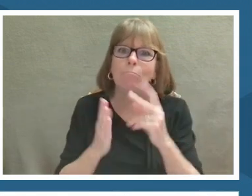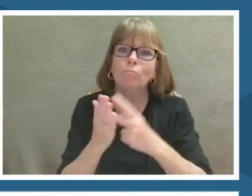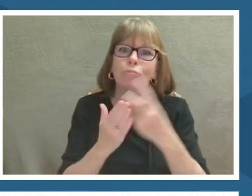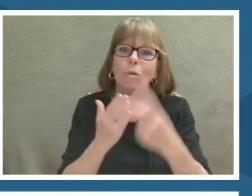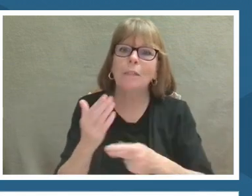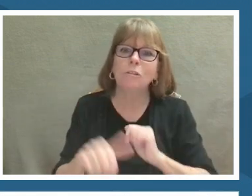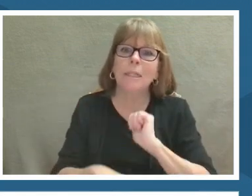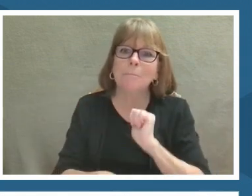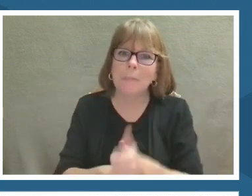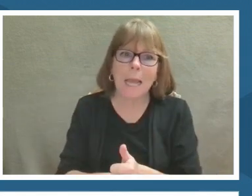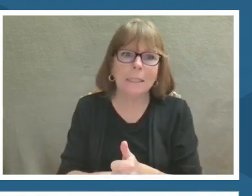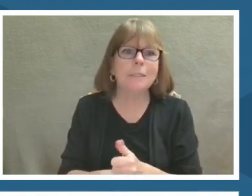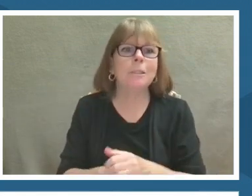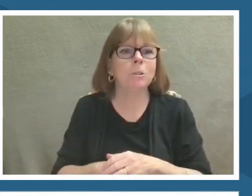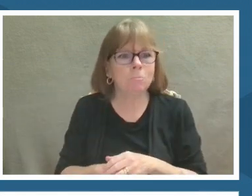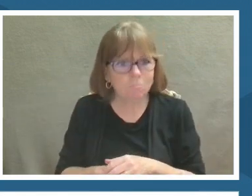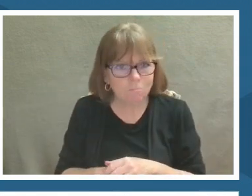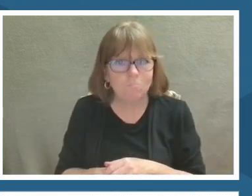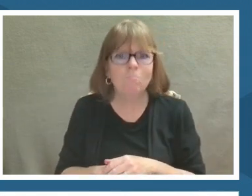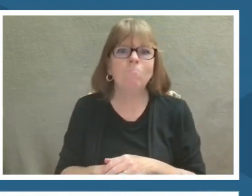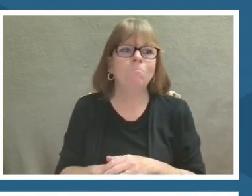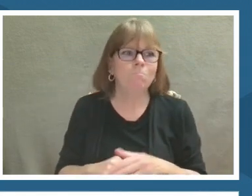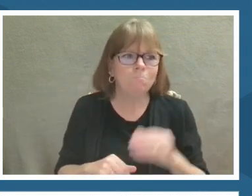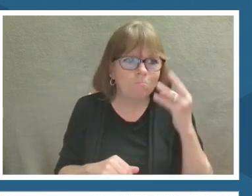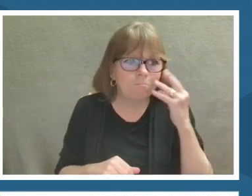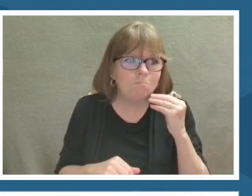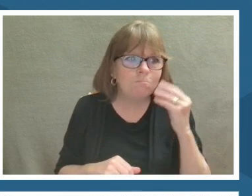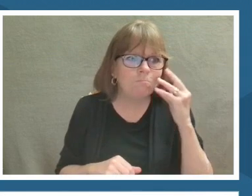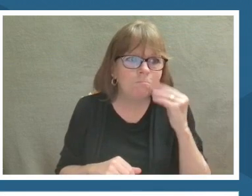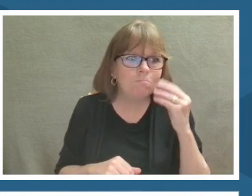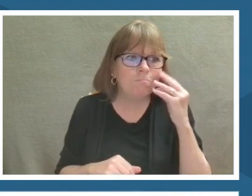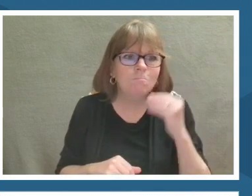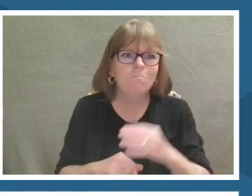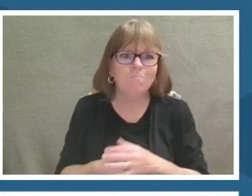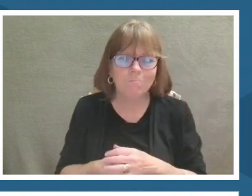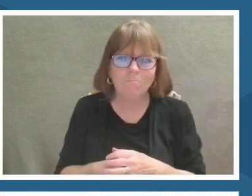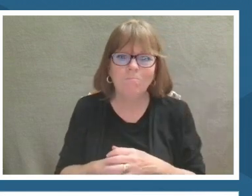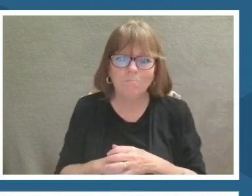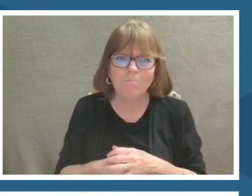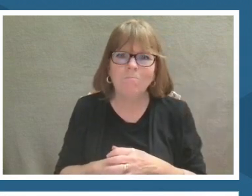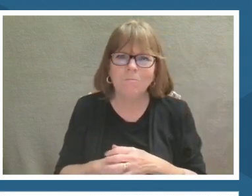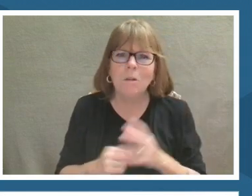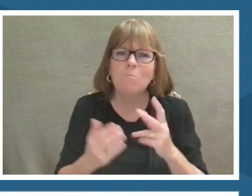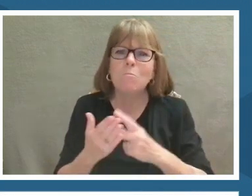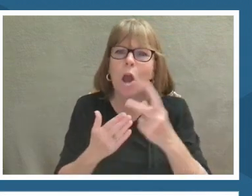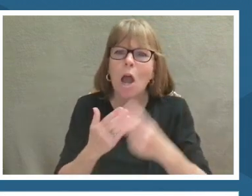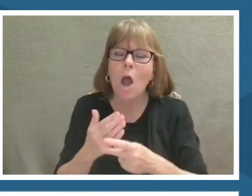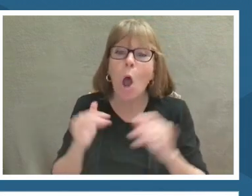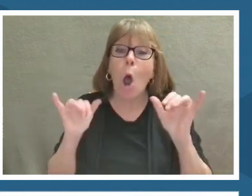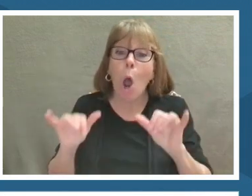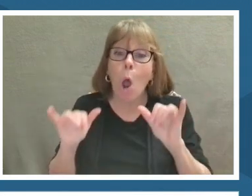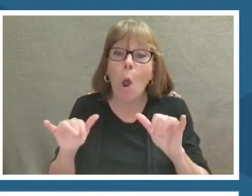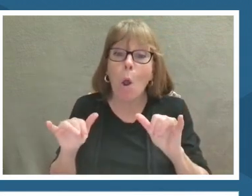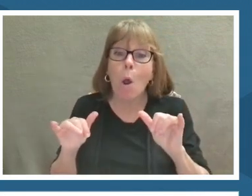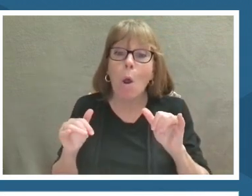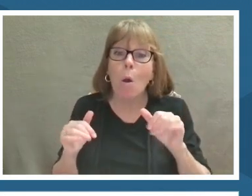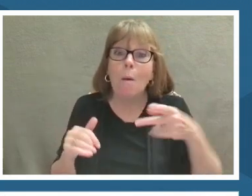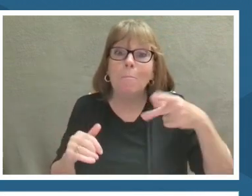experiences sorry pbe is oh project based